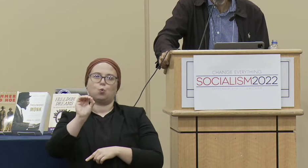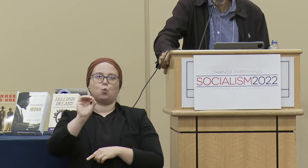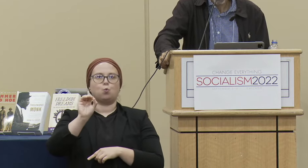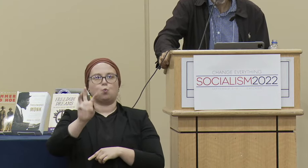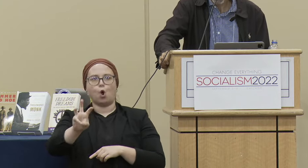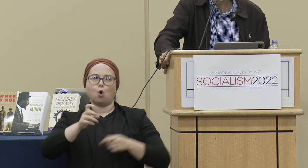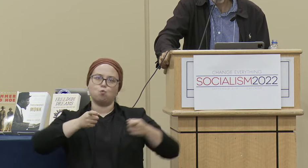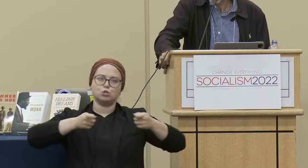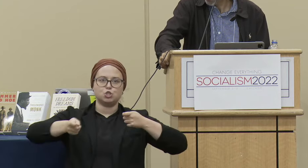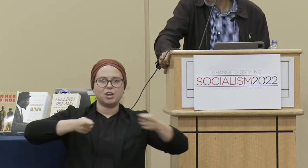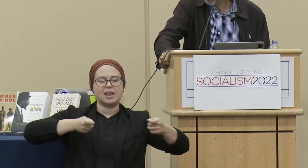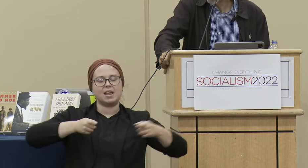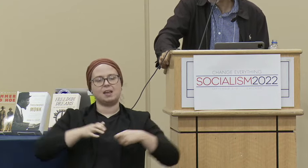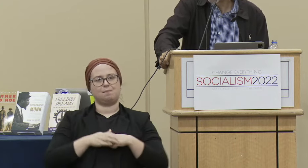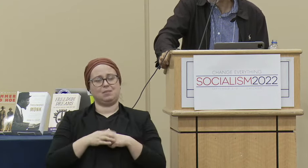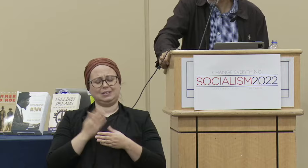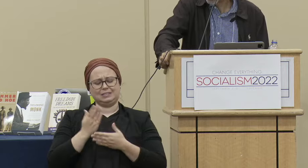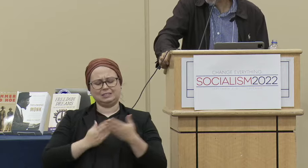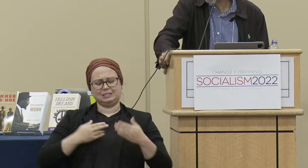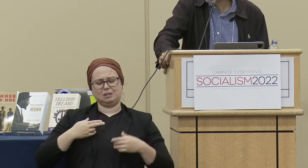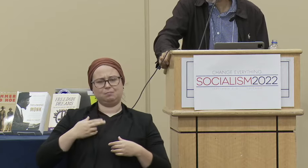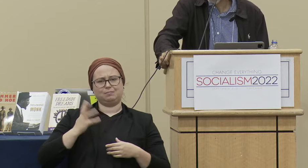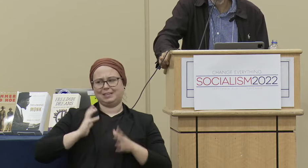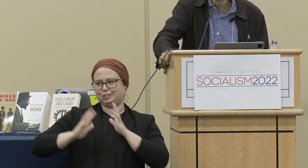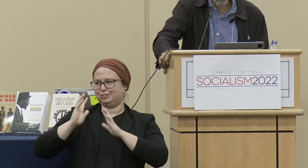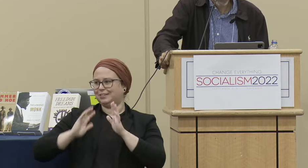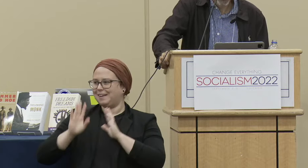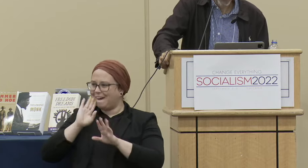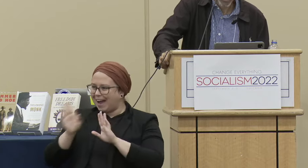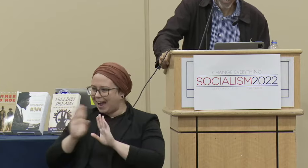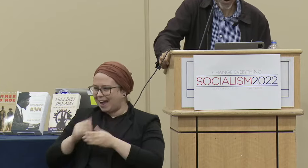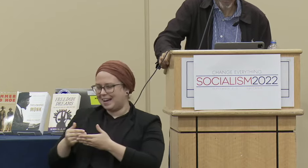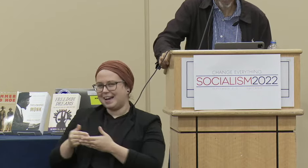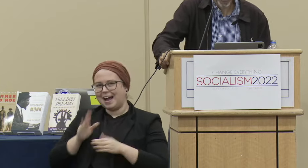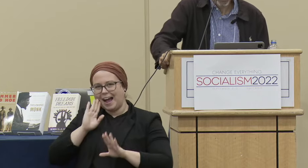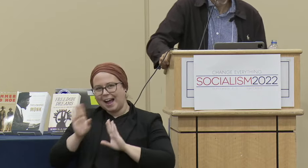U.S. regime. Let me give some history here. It's kind of an